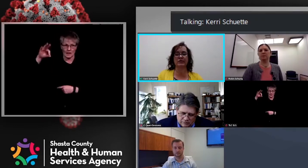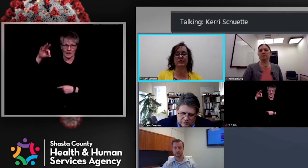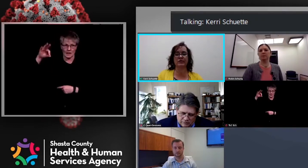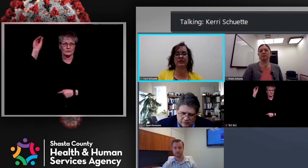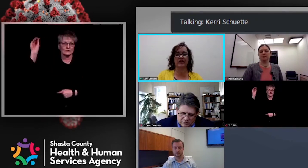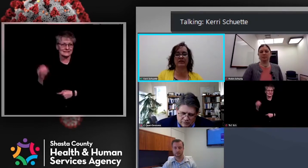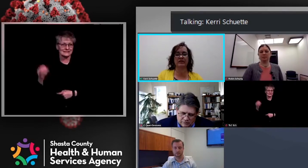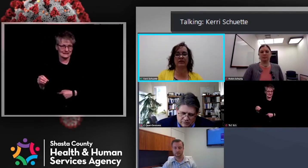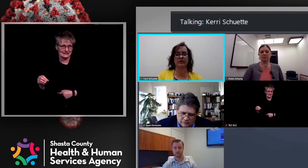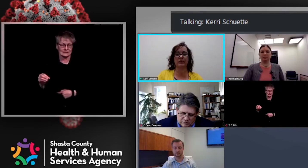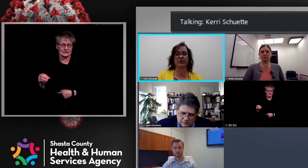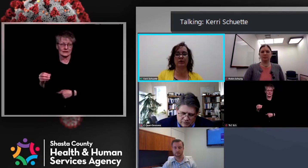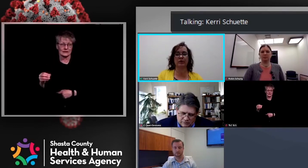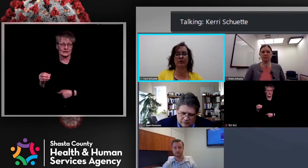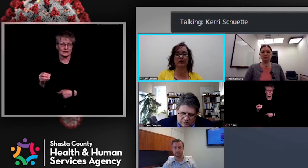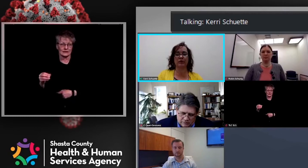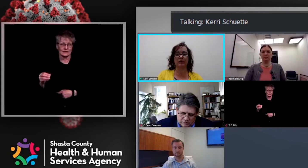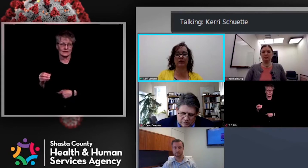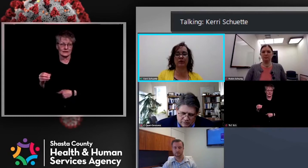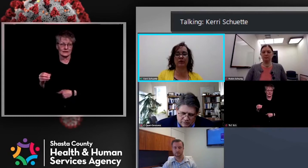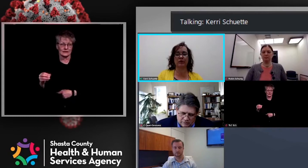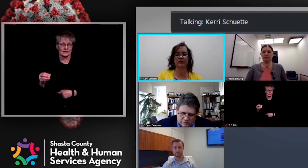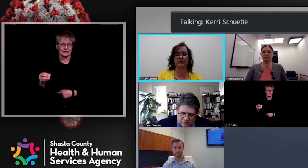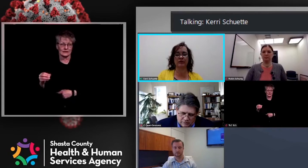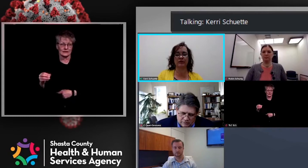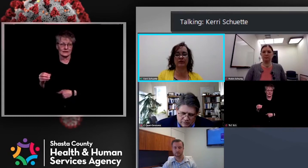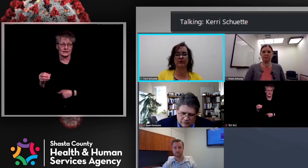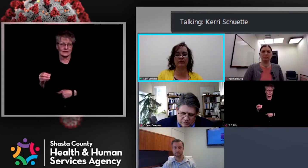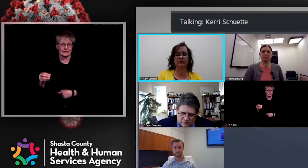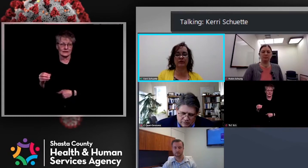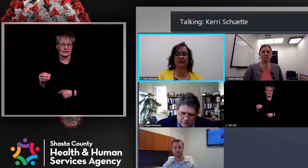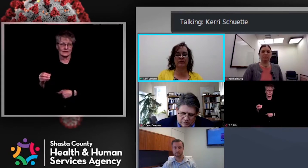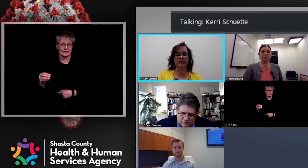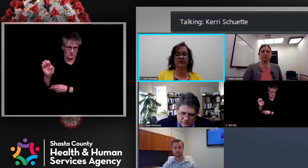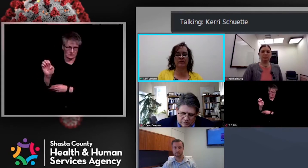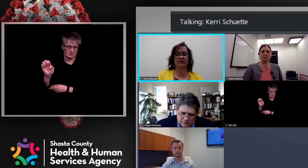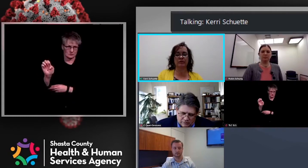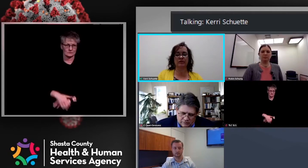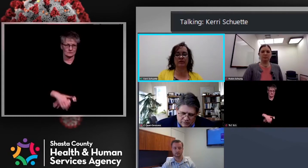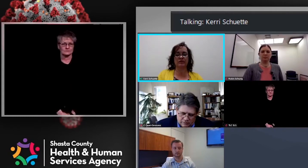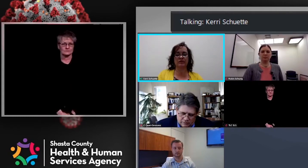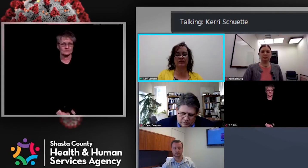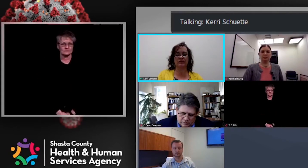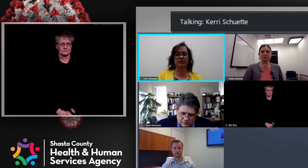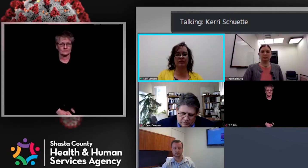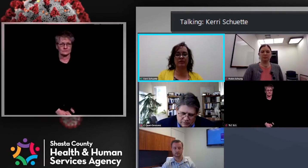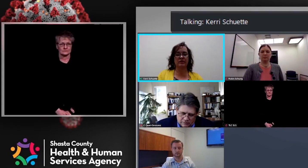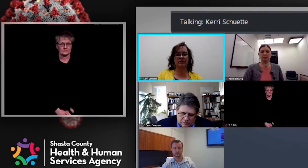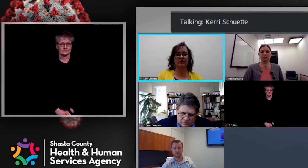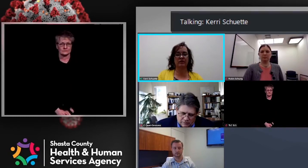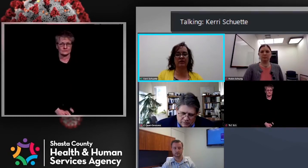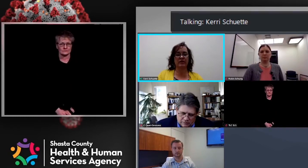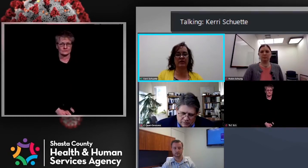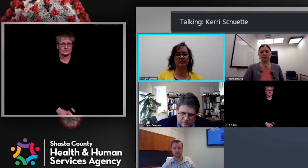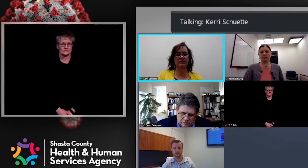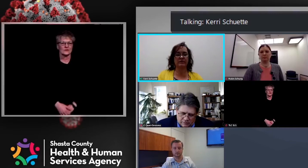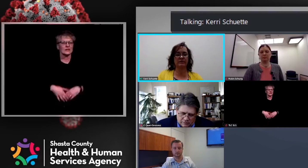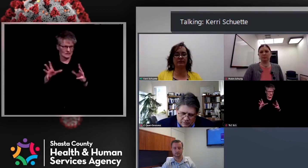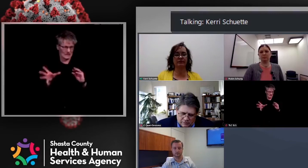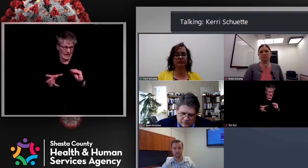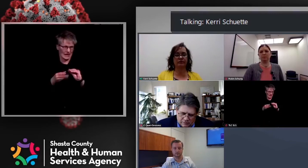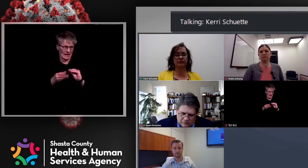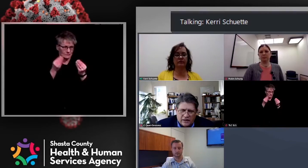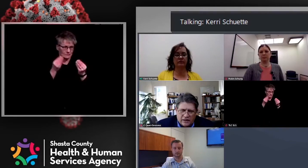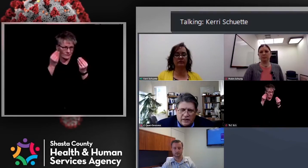dose of vaccine of people who are 16 and older to supplement those figures that Dr. Vovakes